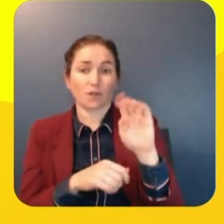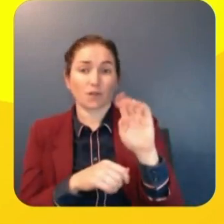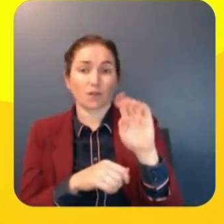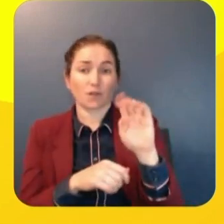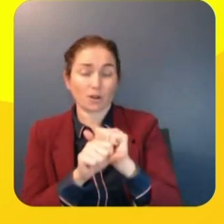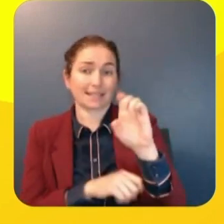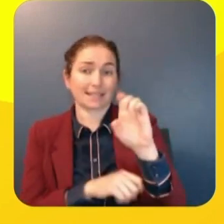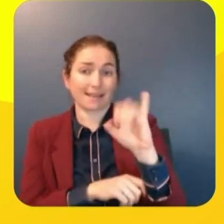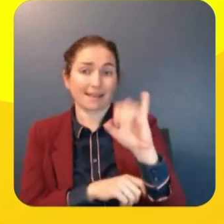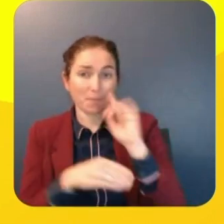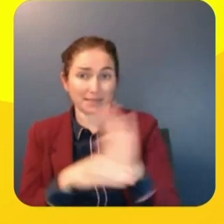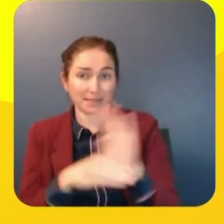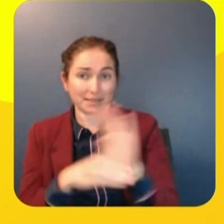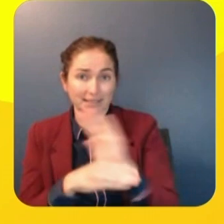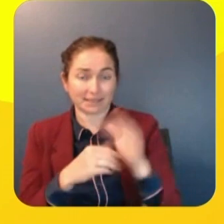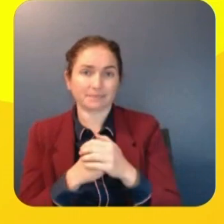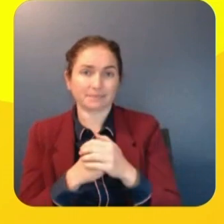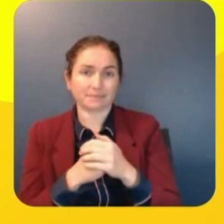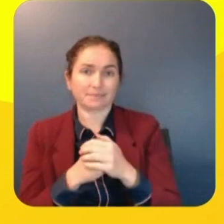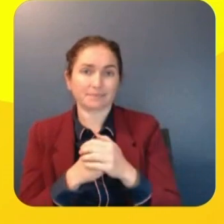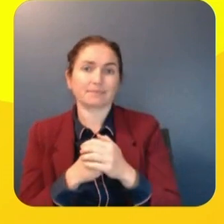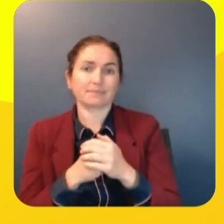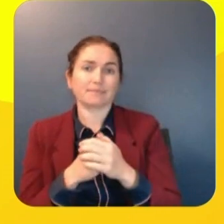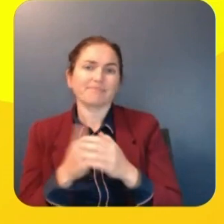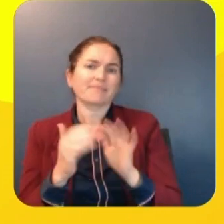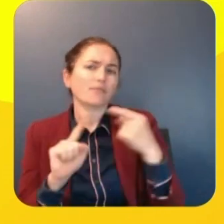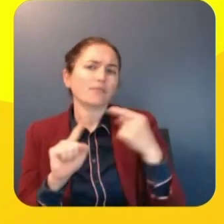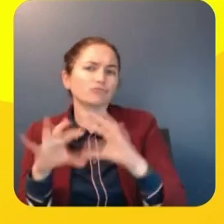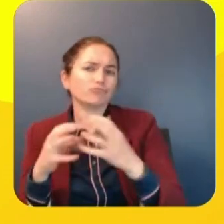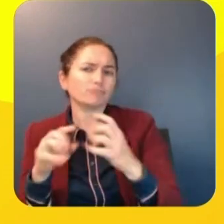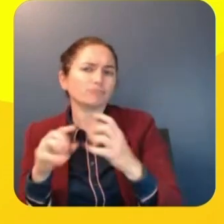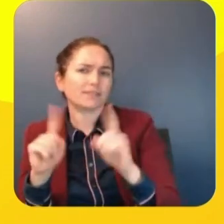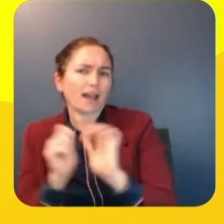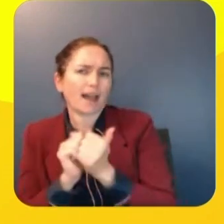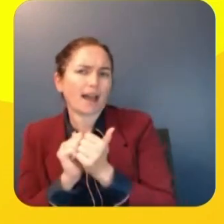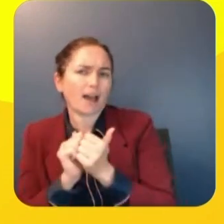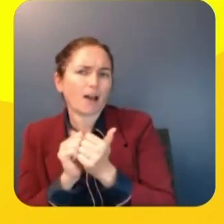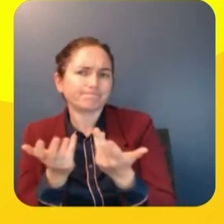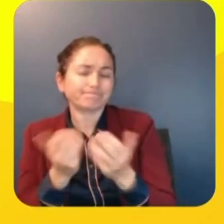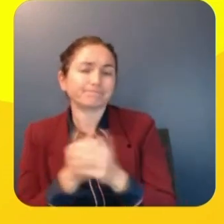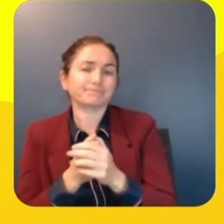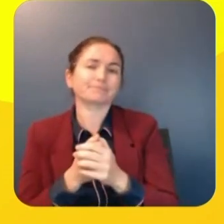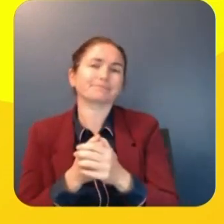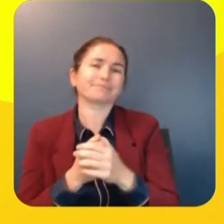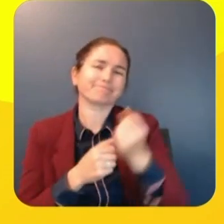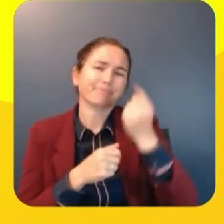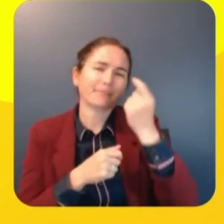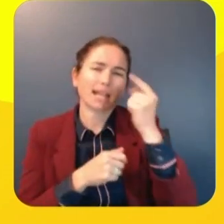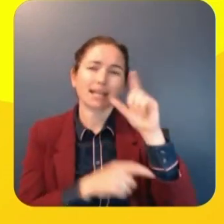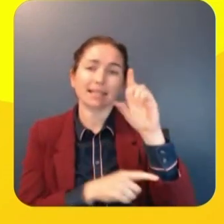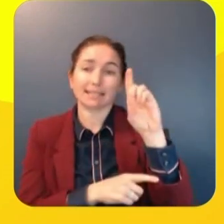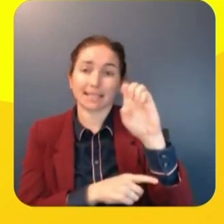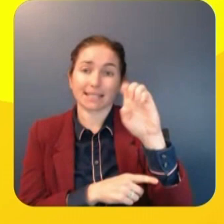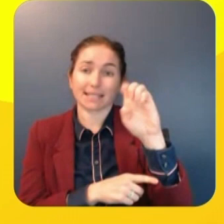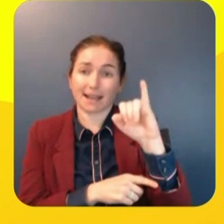How is this coalition any different? You might be asking. DEI is basic civil rights and inclusion work.